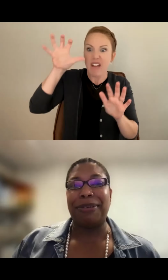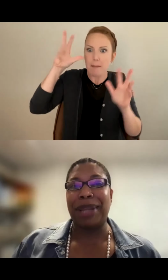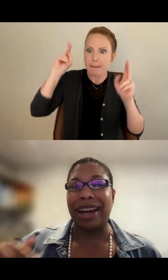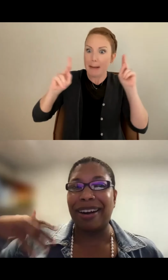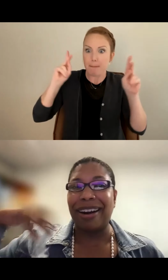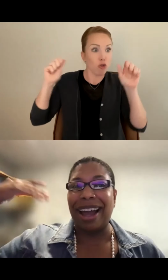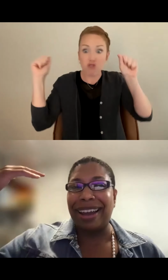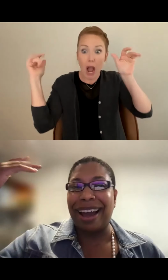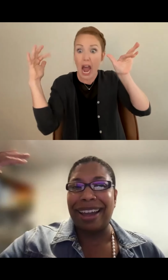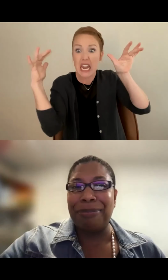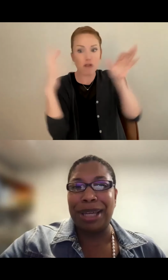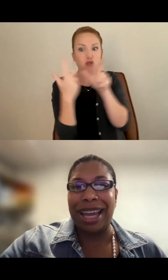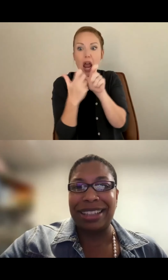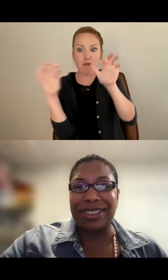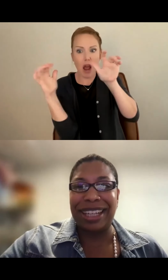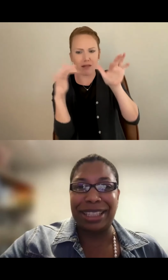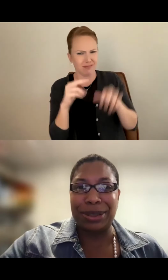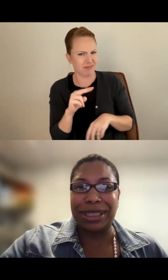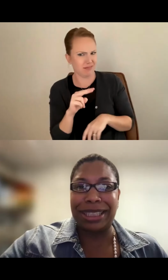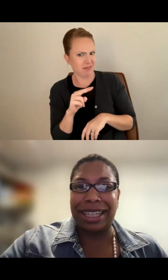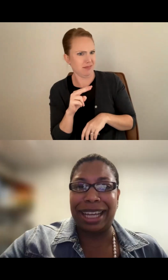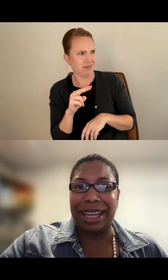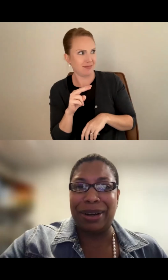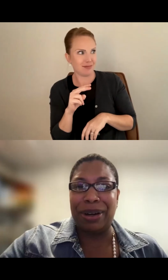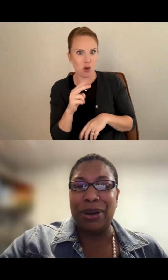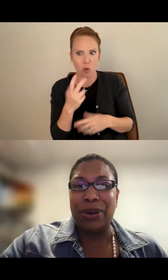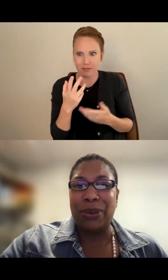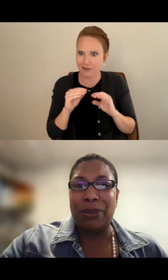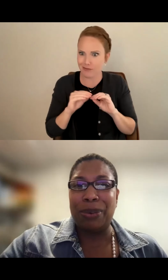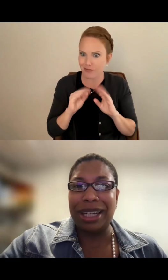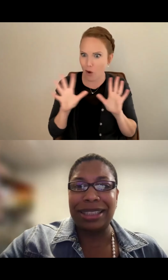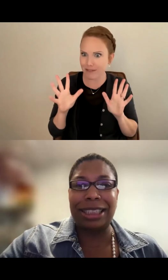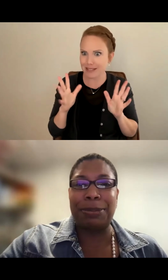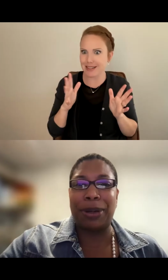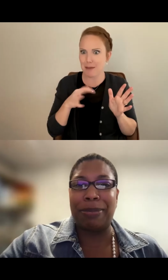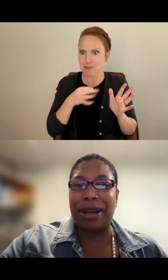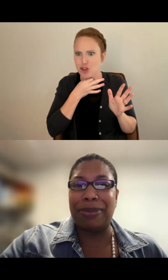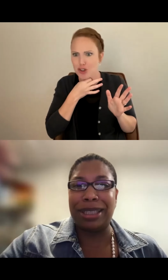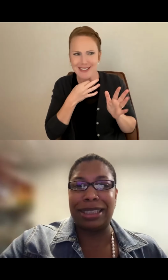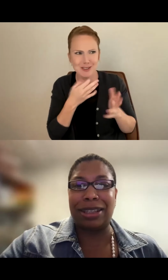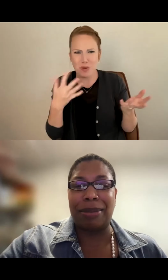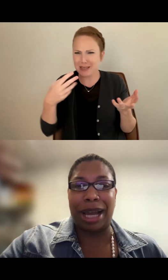From there, I began to get interested in what is this Pokemon? What is it all about?